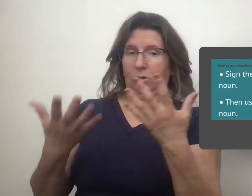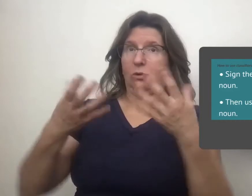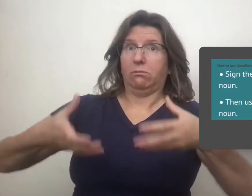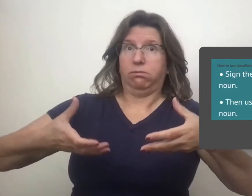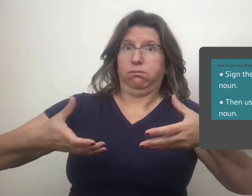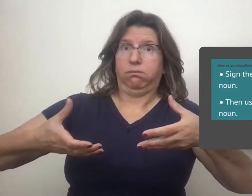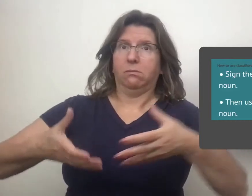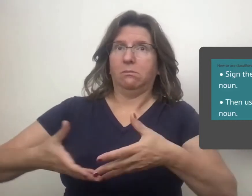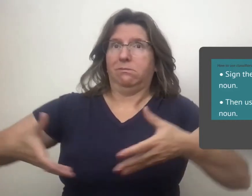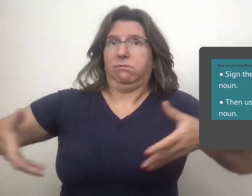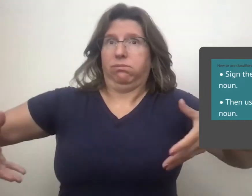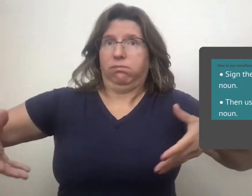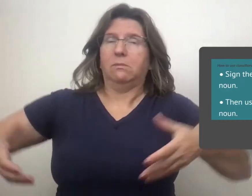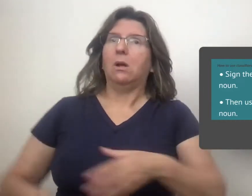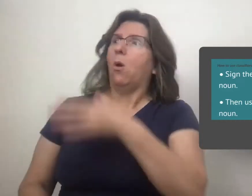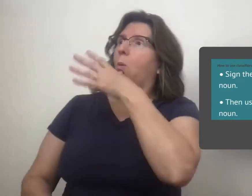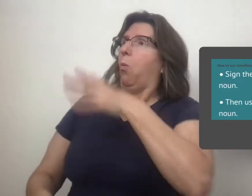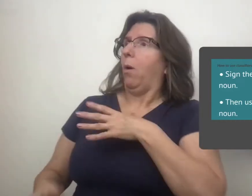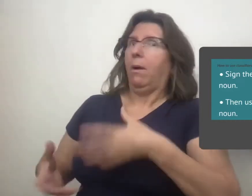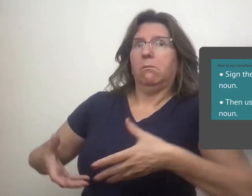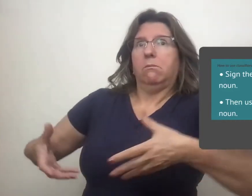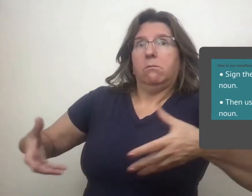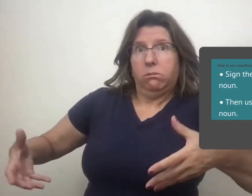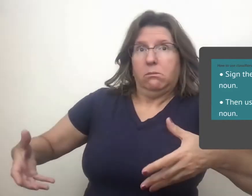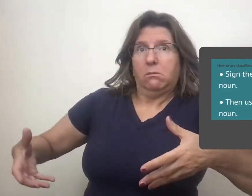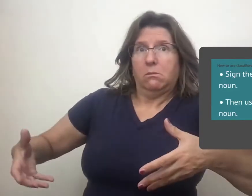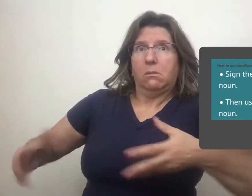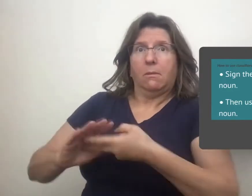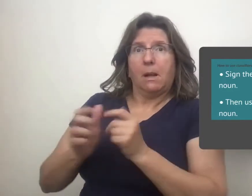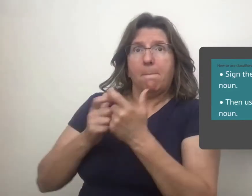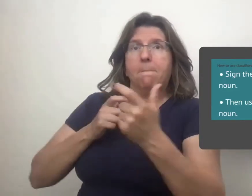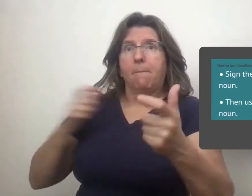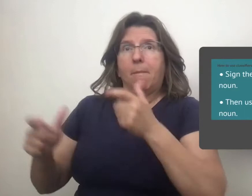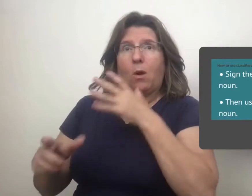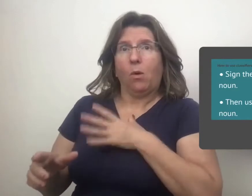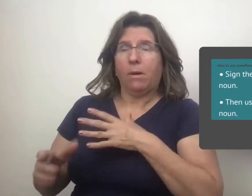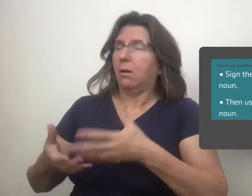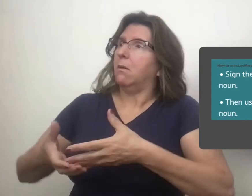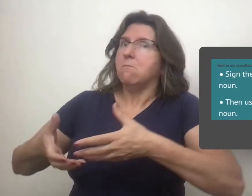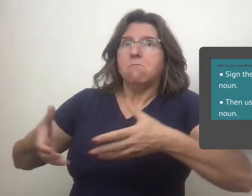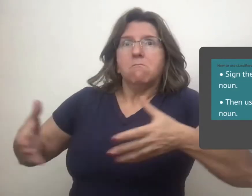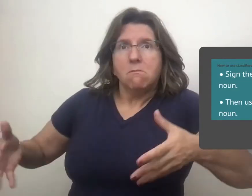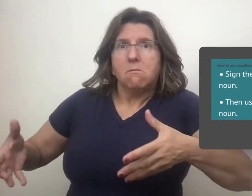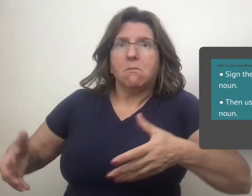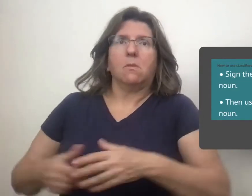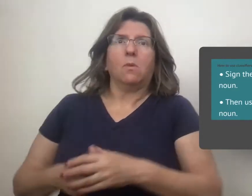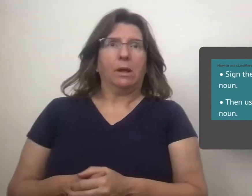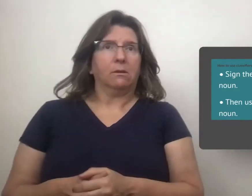I'll say 'she's heavy set'. I'll use the classifier for 'heavy' she's a big woman.